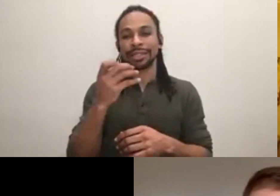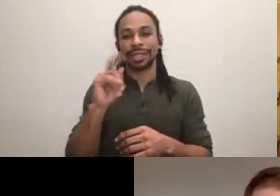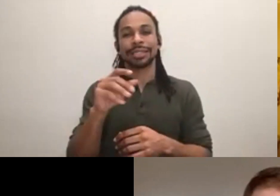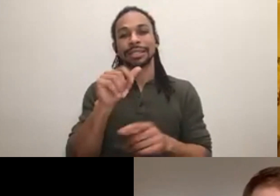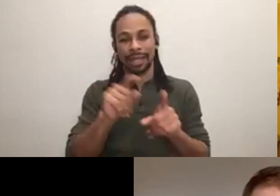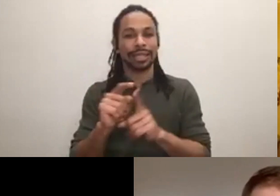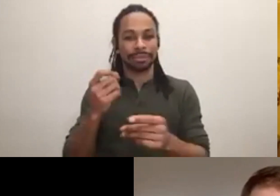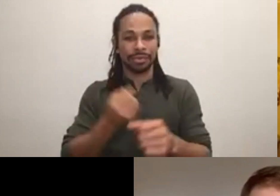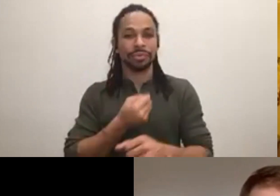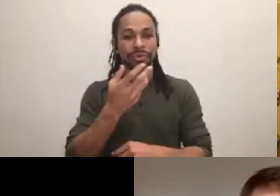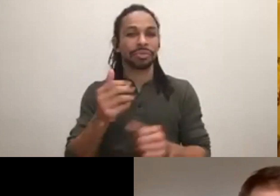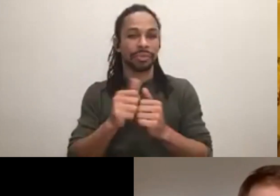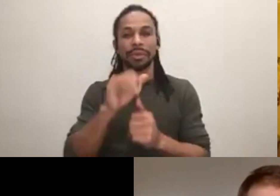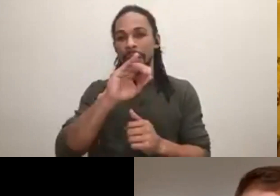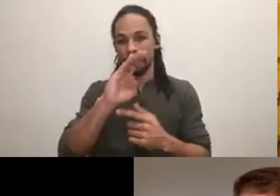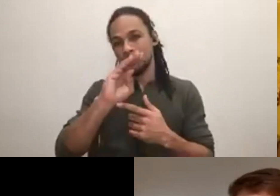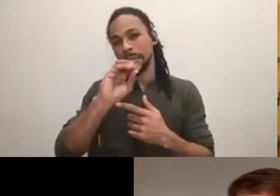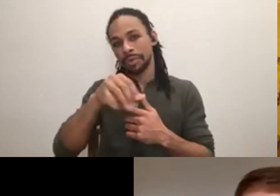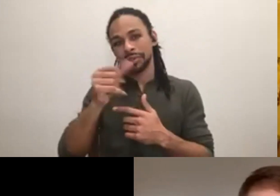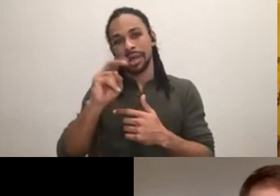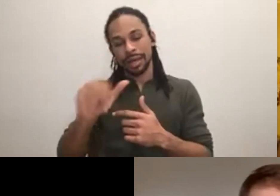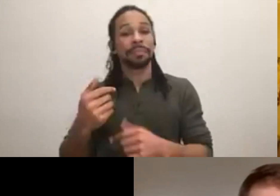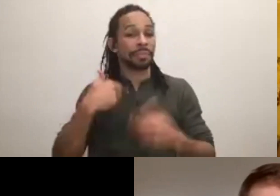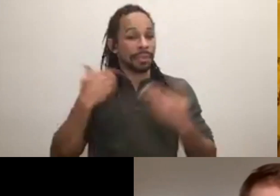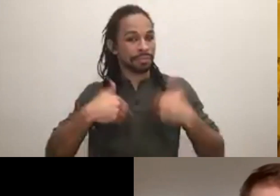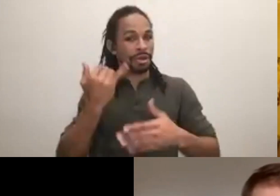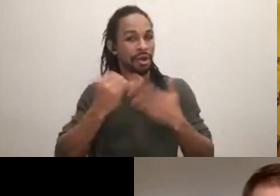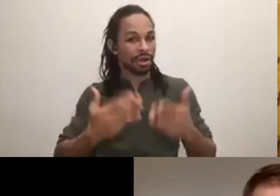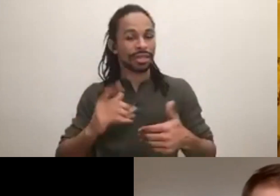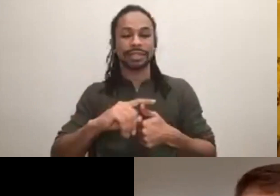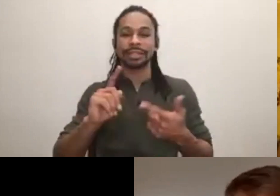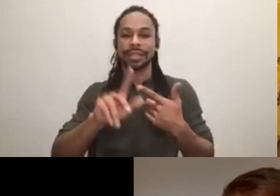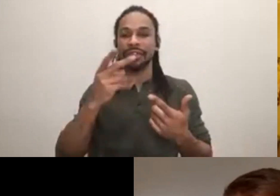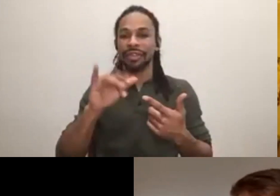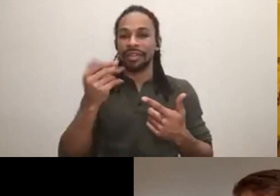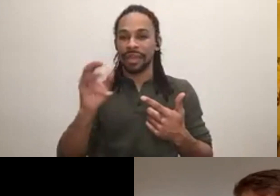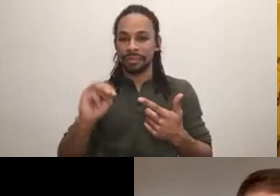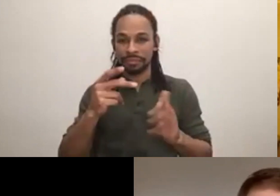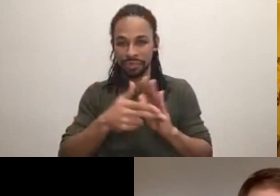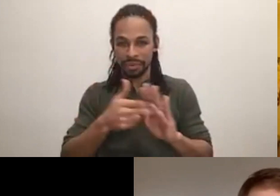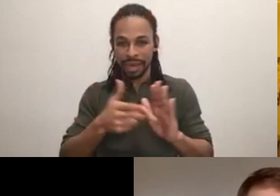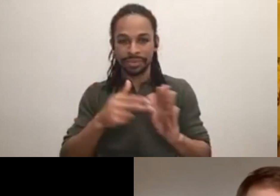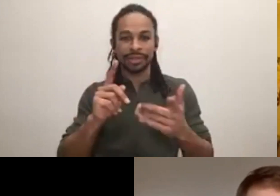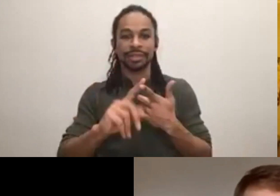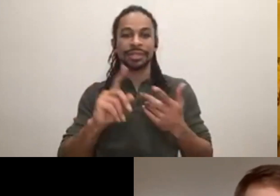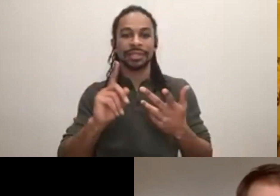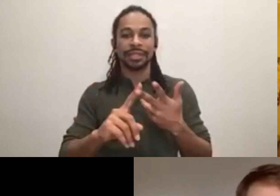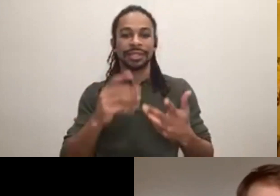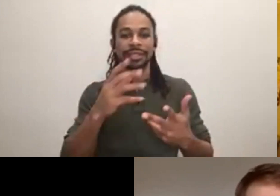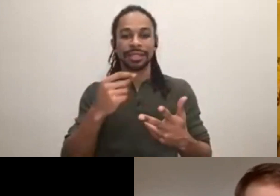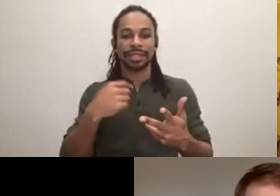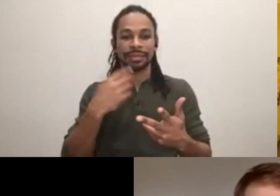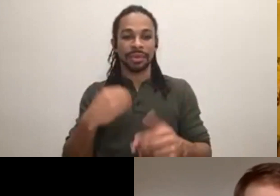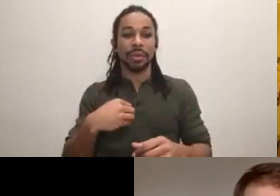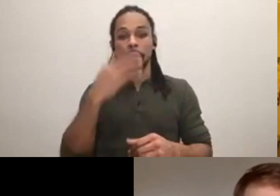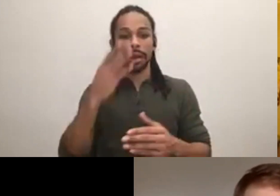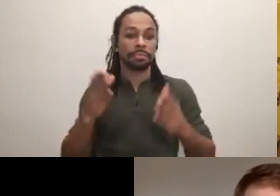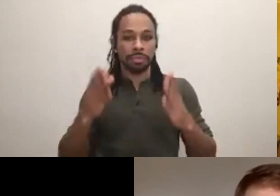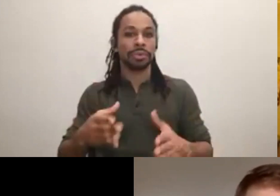I am an artist. I use they/them pronouns and I am a white person in my early 30's I have